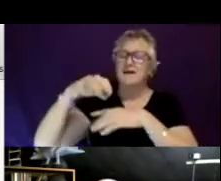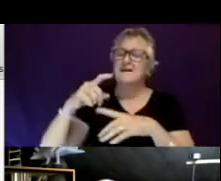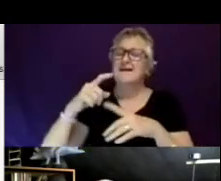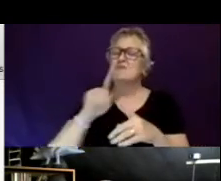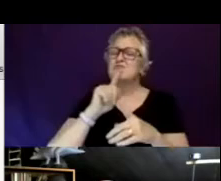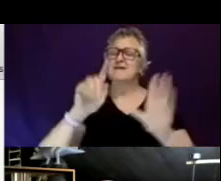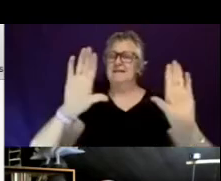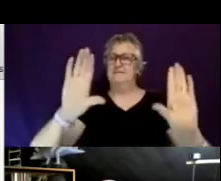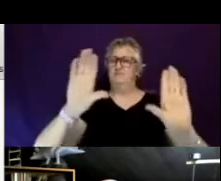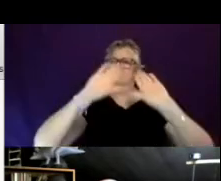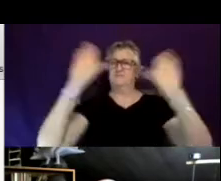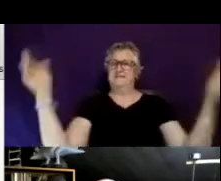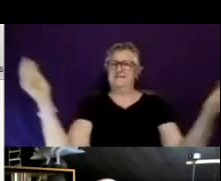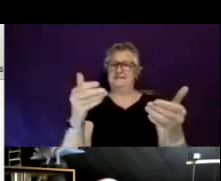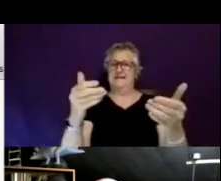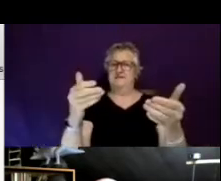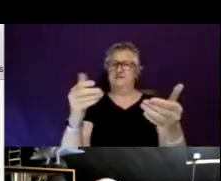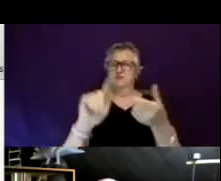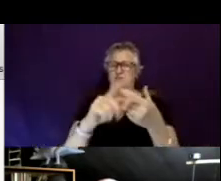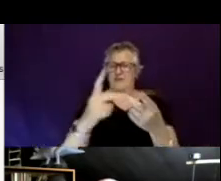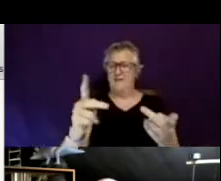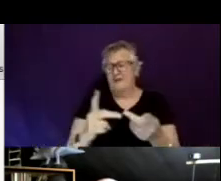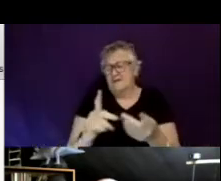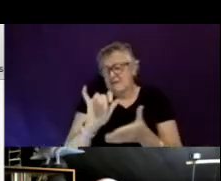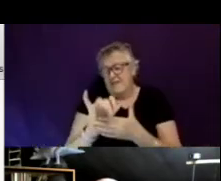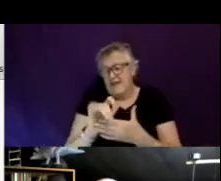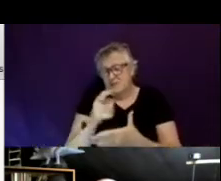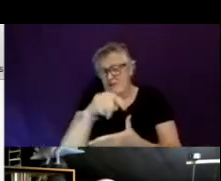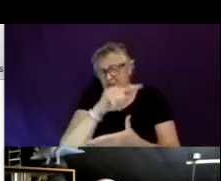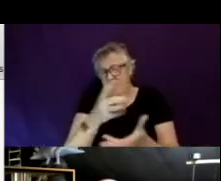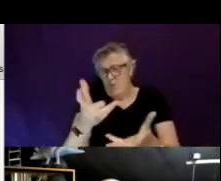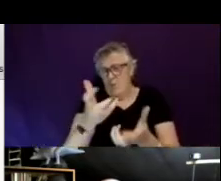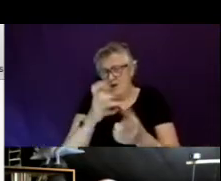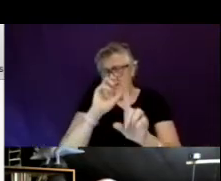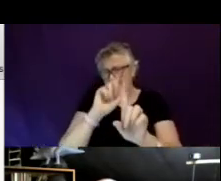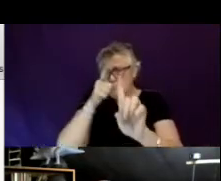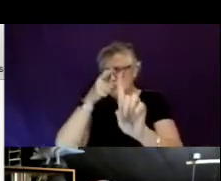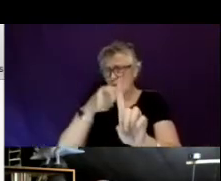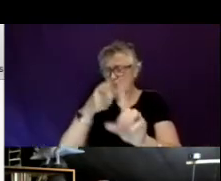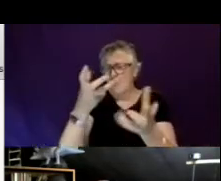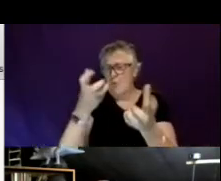to get folks coming in the door. Yeah, the peace tree topper there,